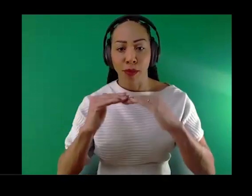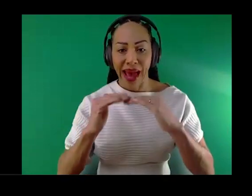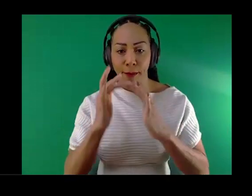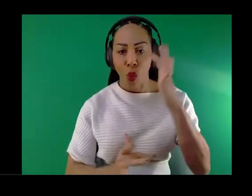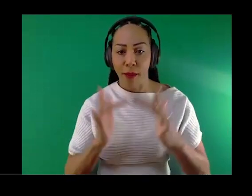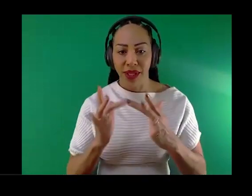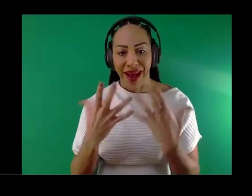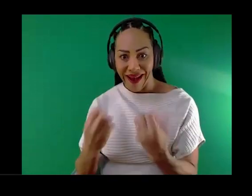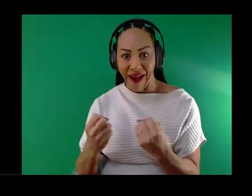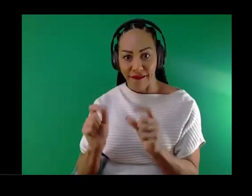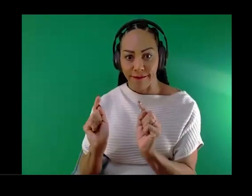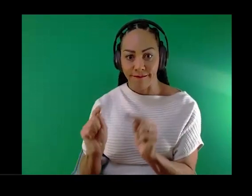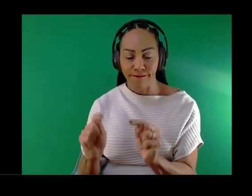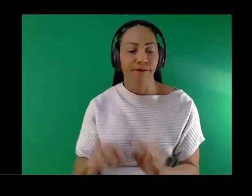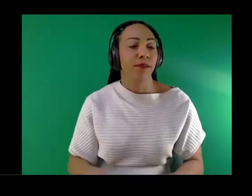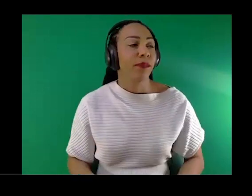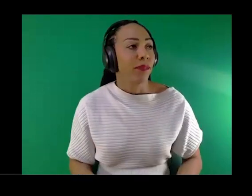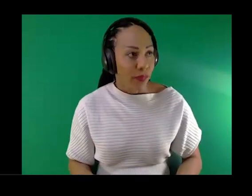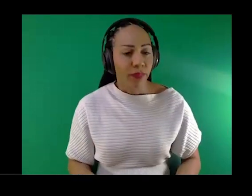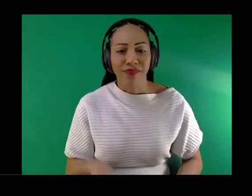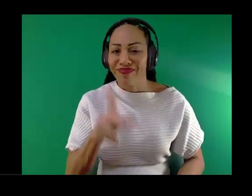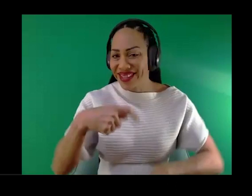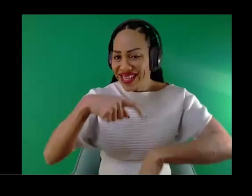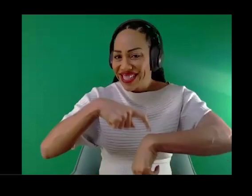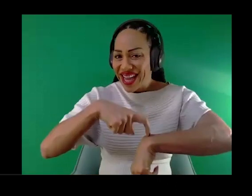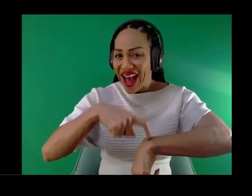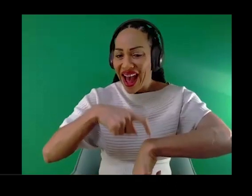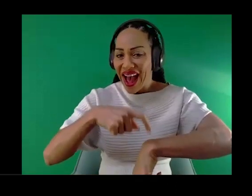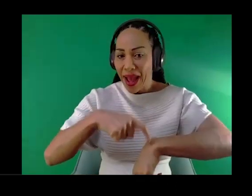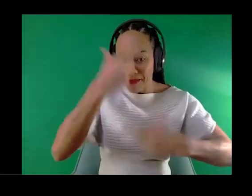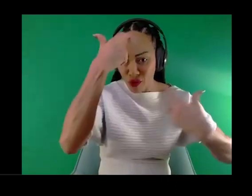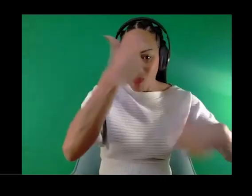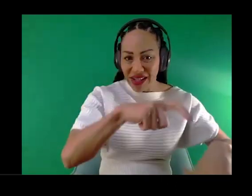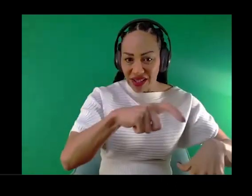extended this year is the window of time when the residency can happen we are looking for this to